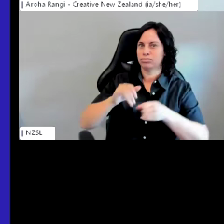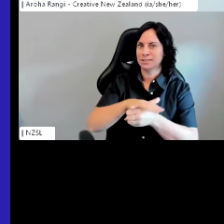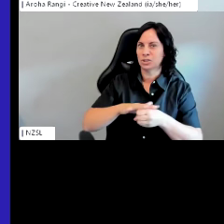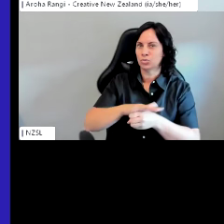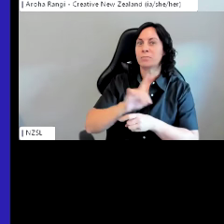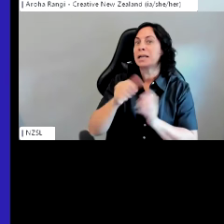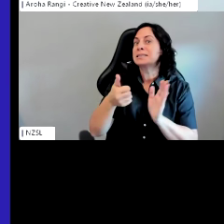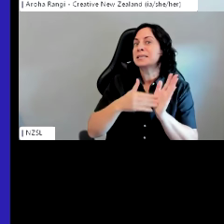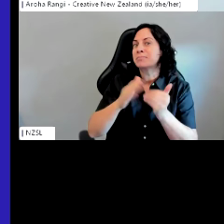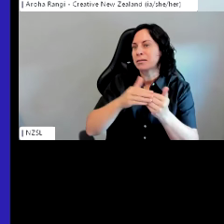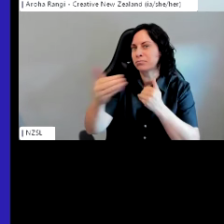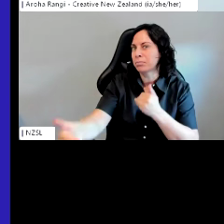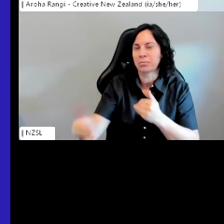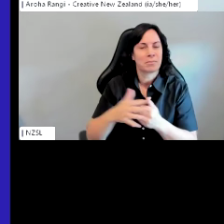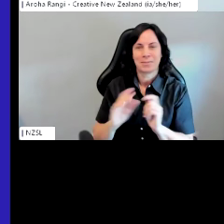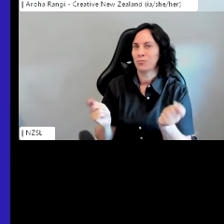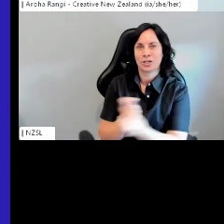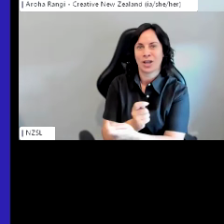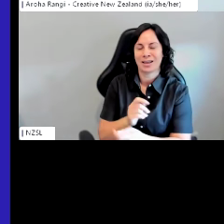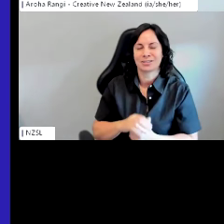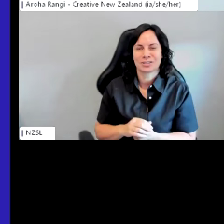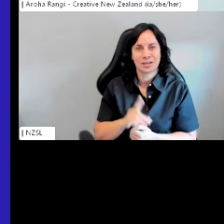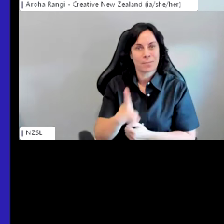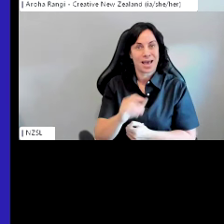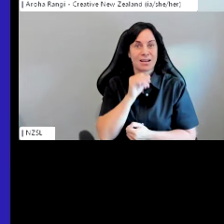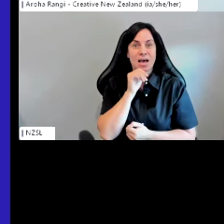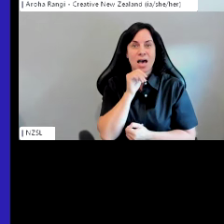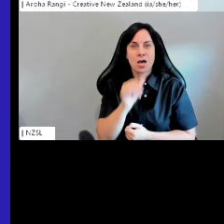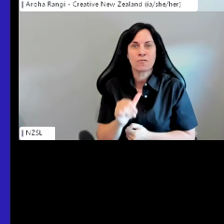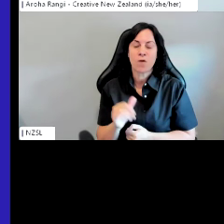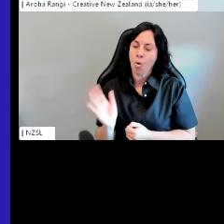but I know at the moment that if you haven't got all of the information that you would like people